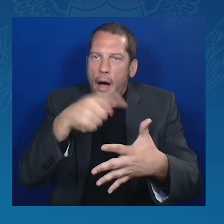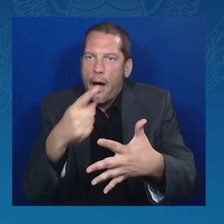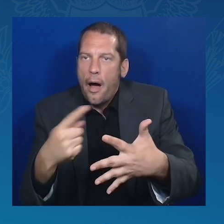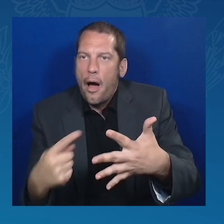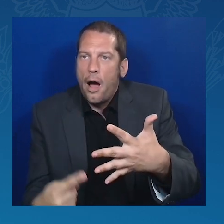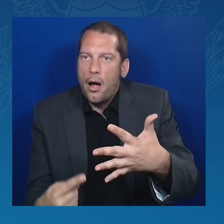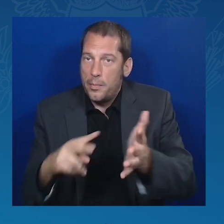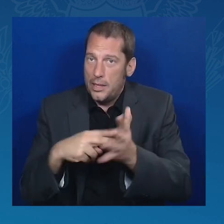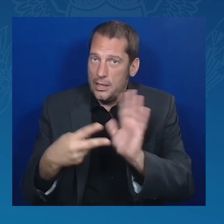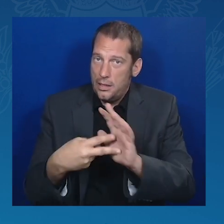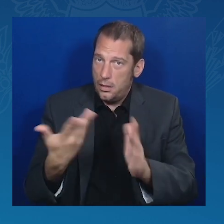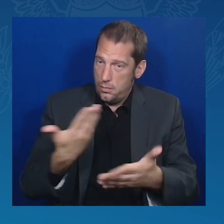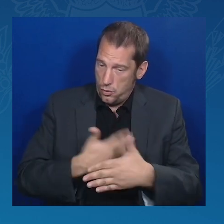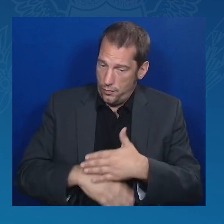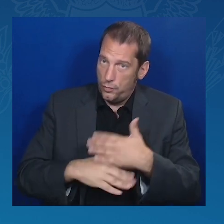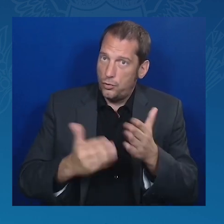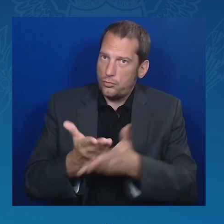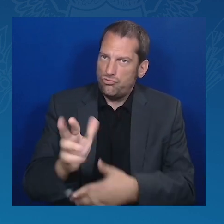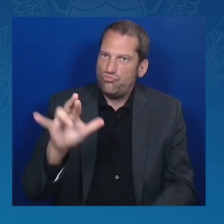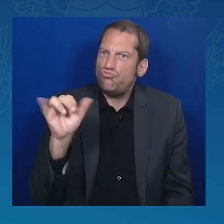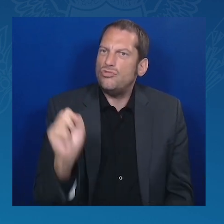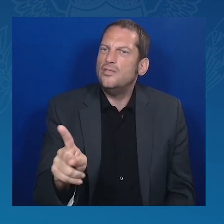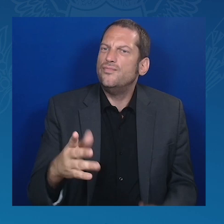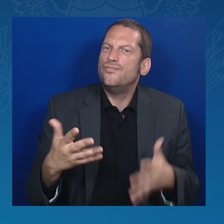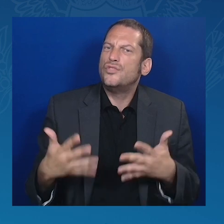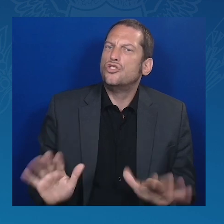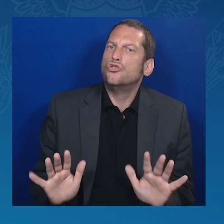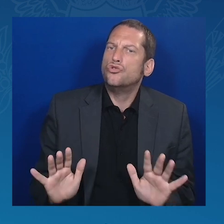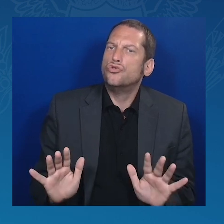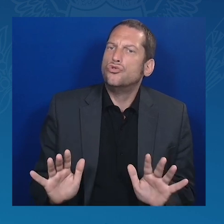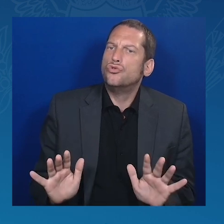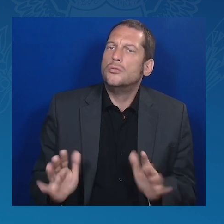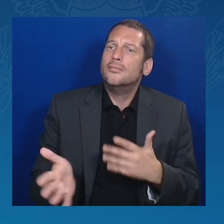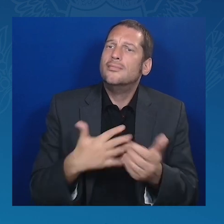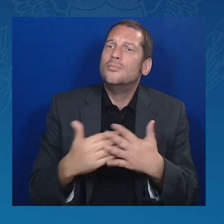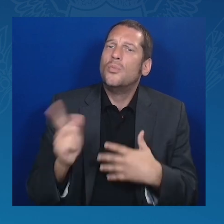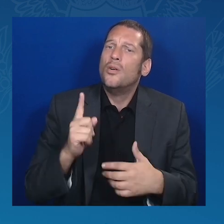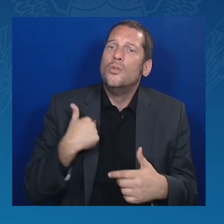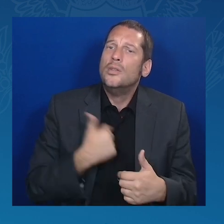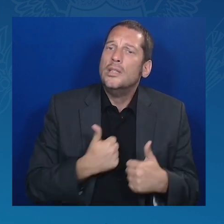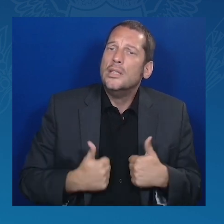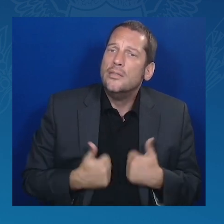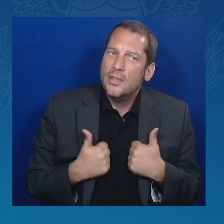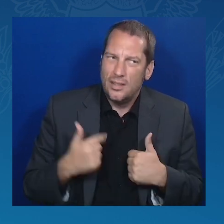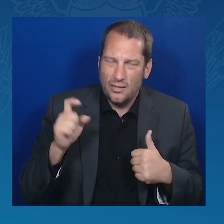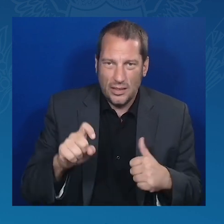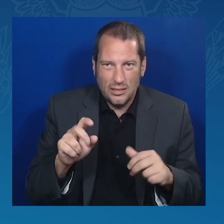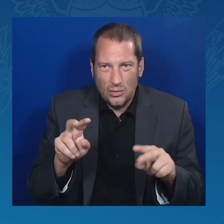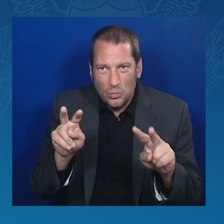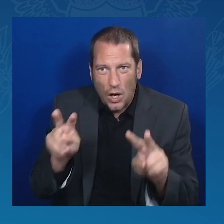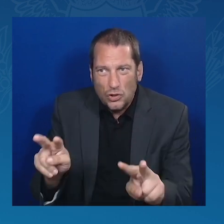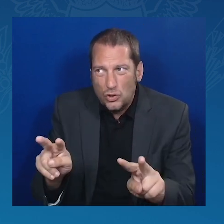I know you've spoken about these attacks on our freedoms at length. Can you tell us more? The Vice President: Yeah. So you're absolutely right.